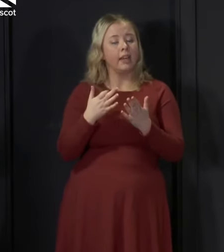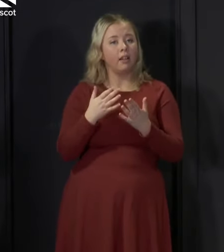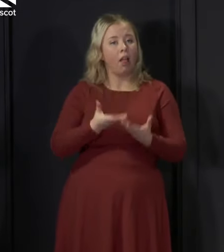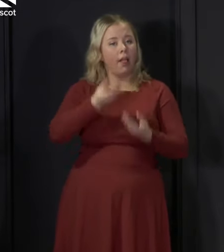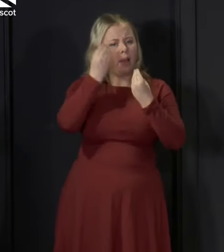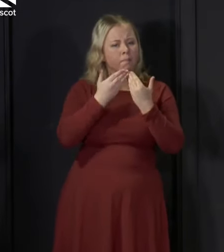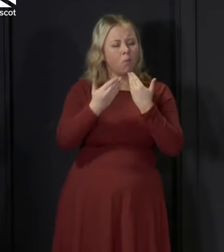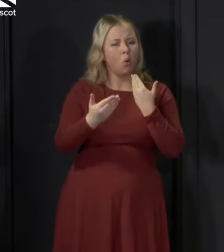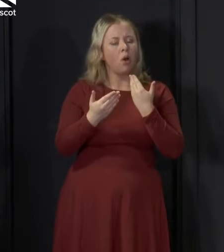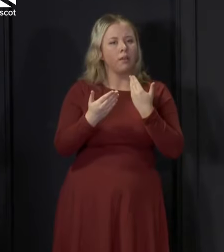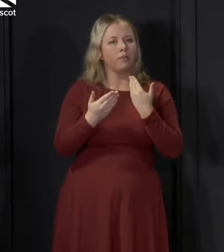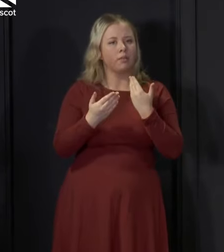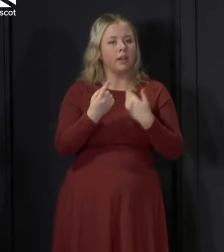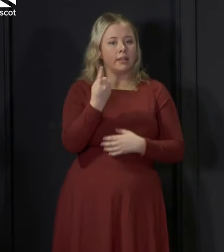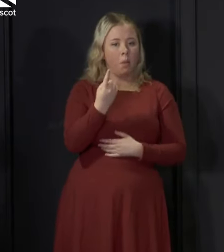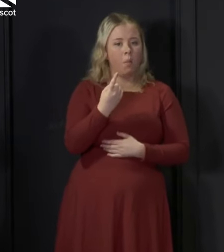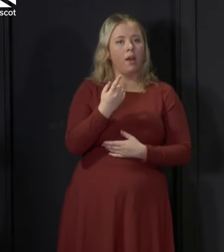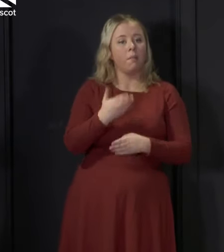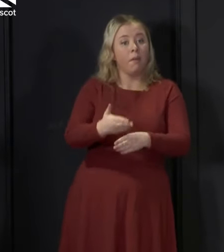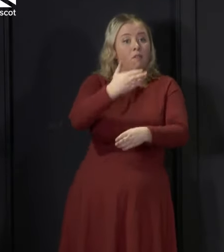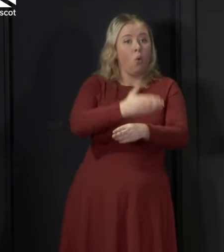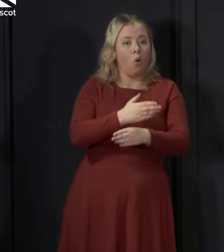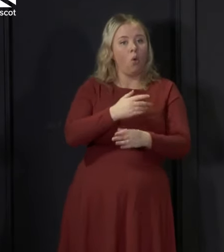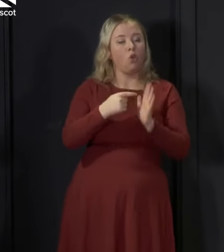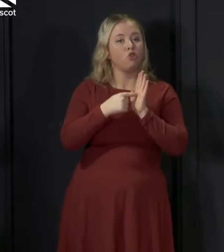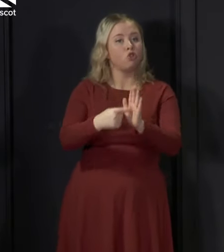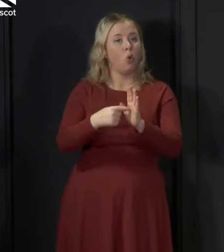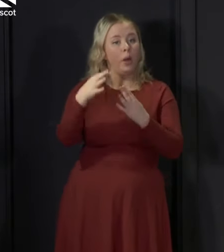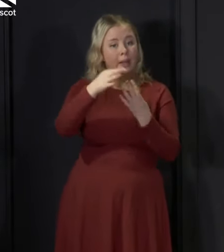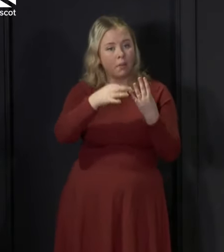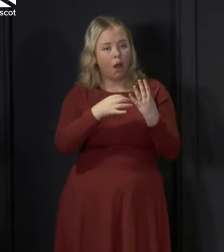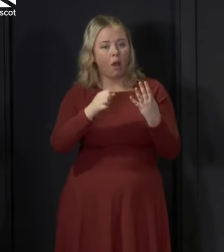they are asymptomatic, or pre-symptomatic, to be shedding the virus. And that is something